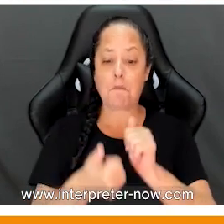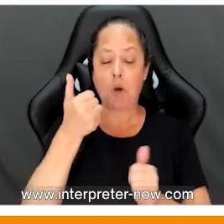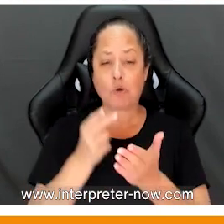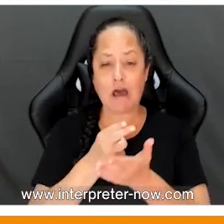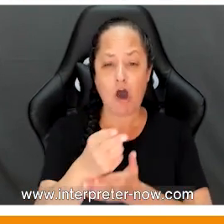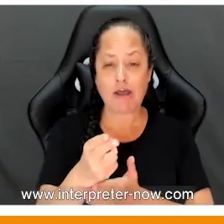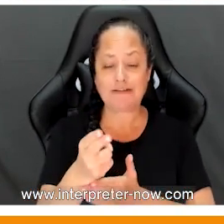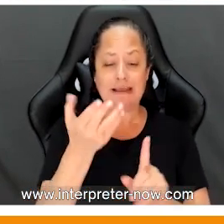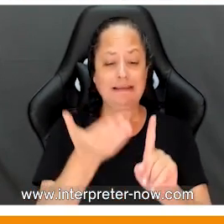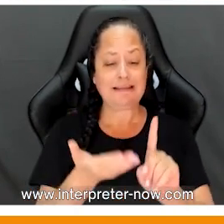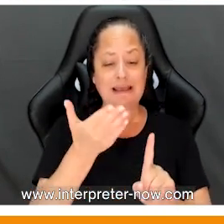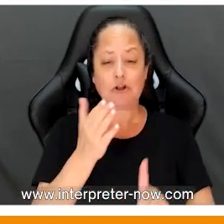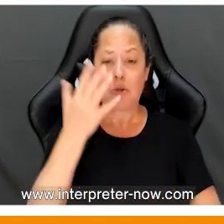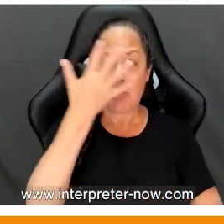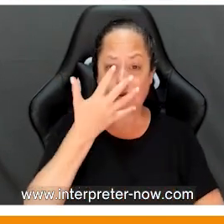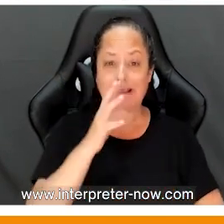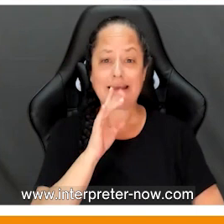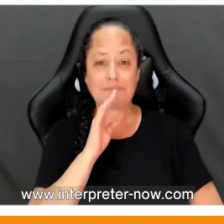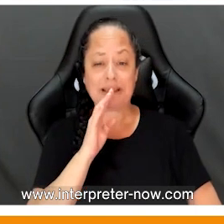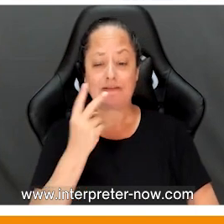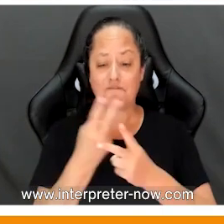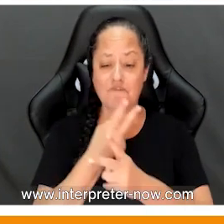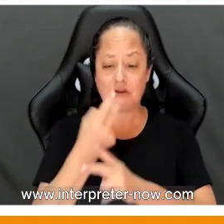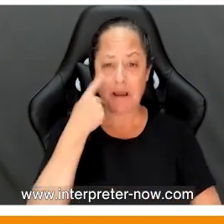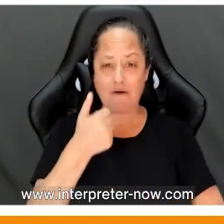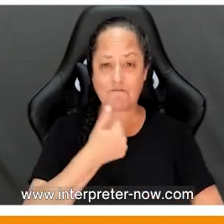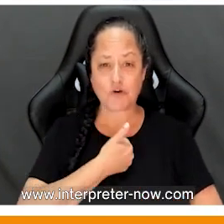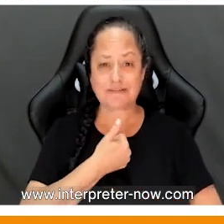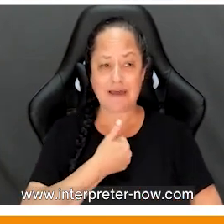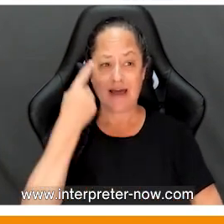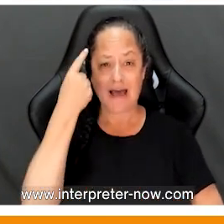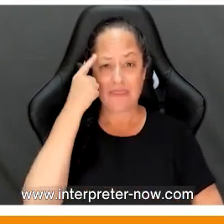Figuring that out for oneself is, I think, the first step in being able to do that.